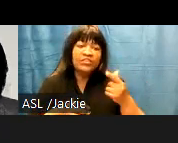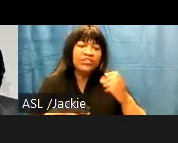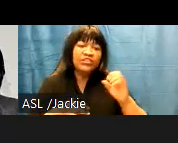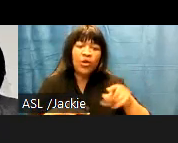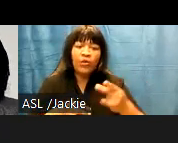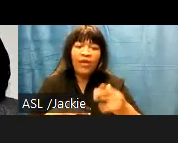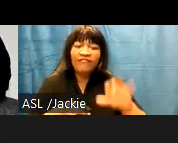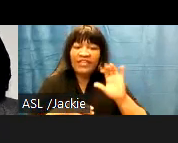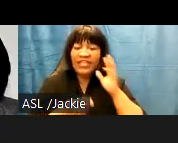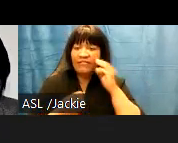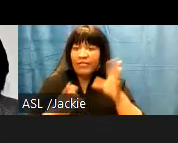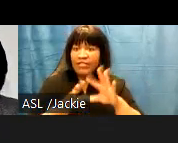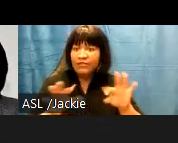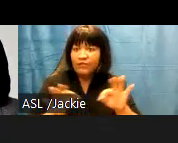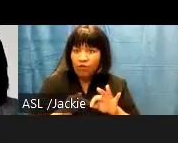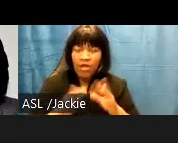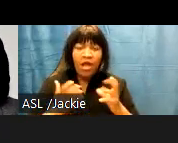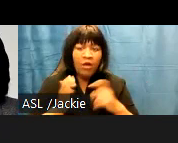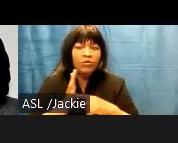I'm going to stop sharing my screen so I can show you those forms right now.